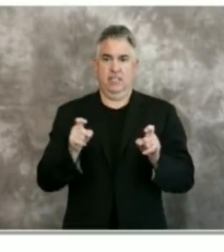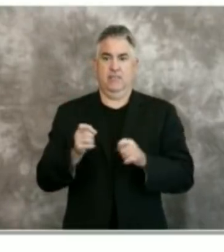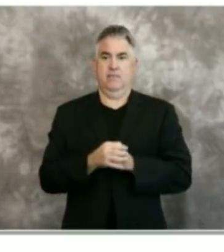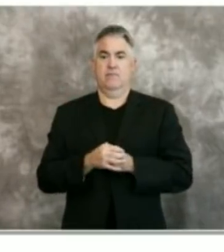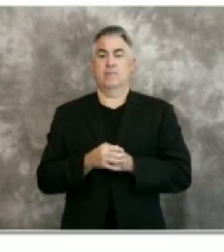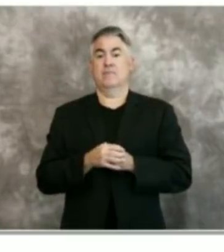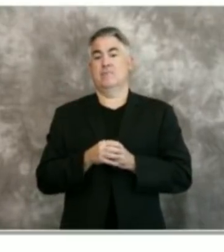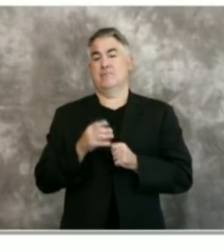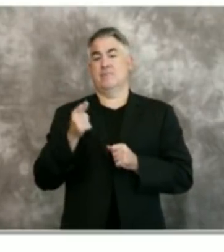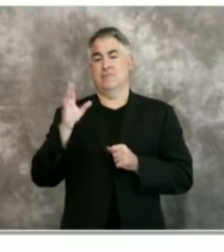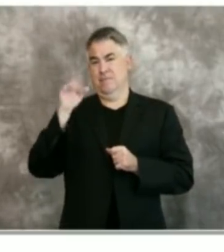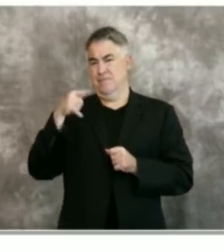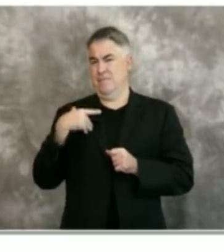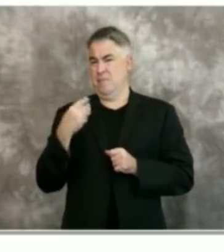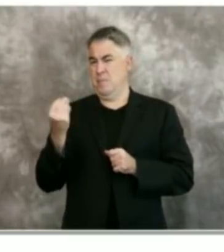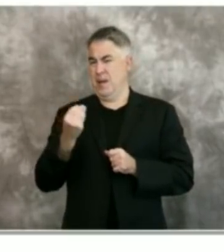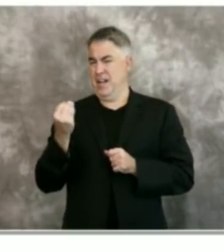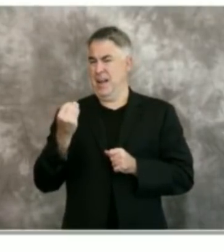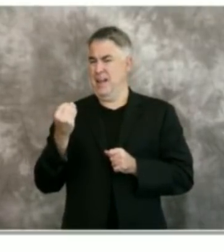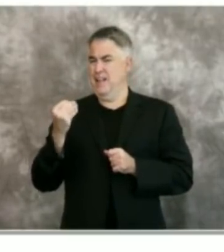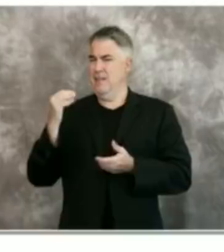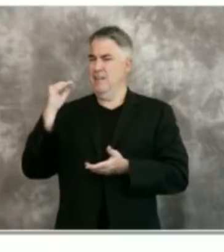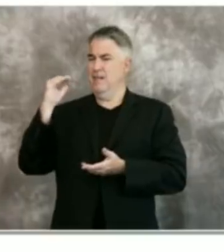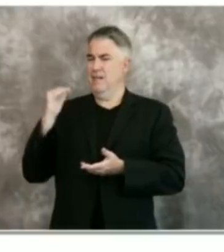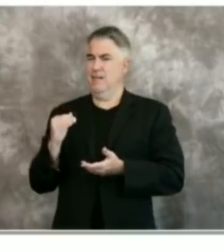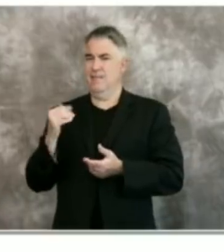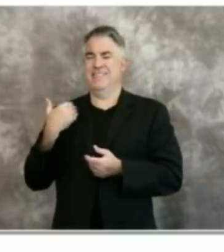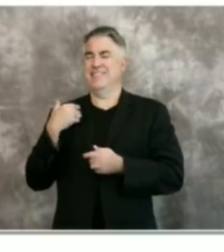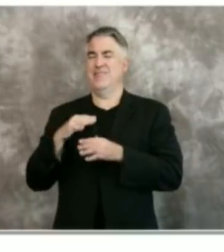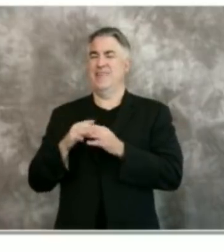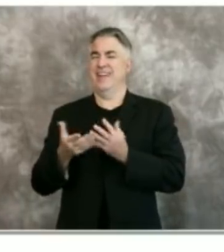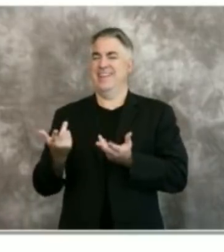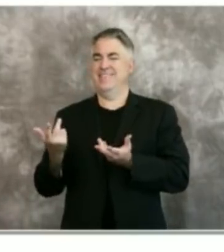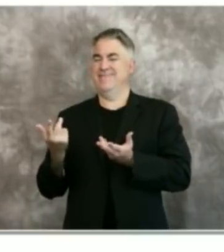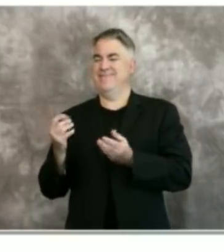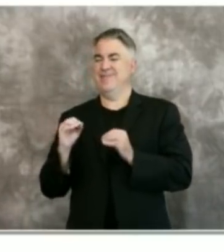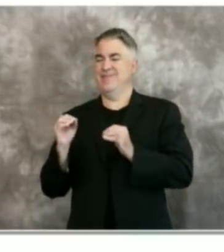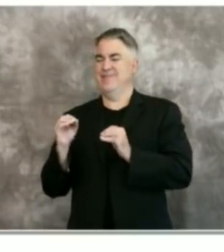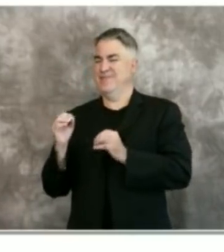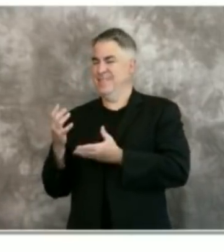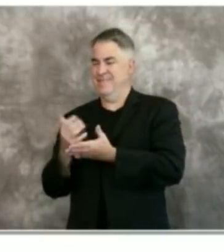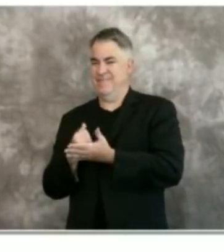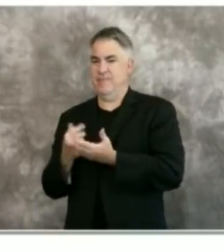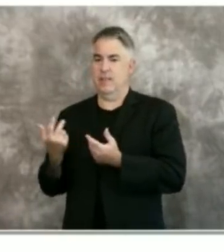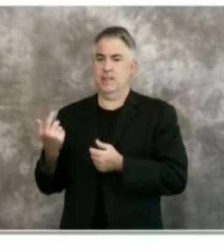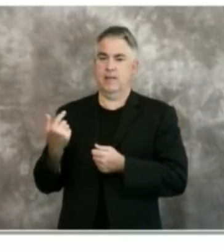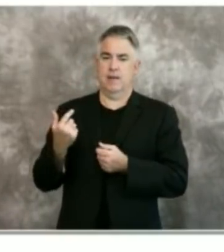HAPPENING. TODAY WE'RE REPORTING 7,667. THAT USUALLY ON A MONDAY WE SEE A